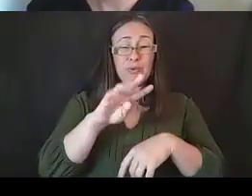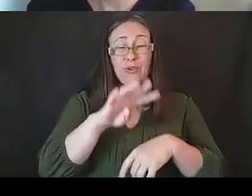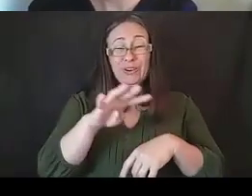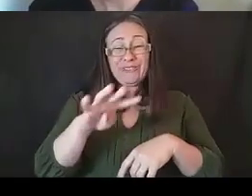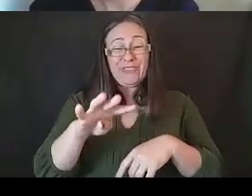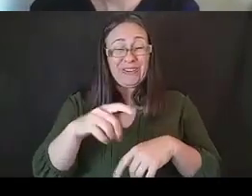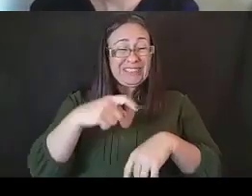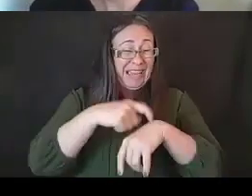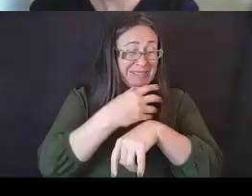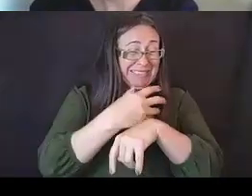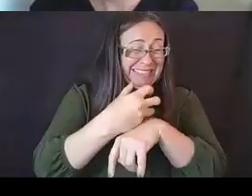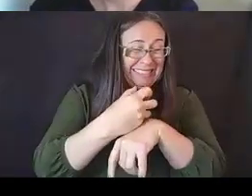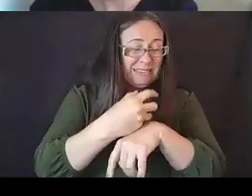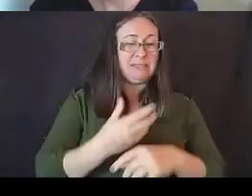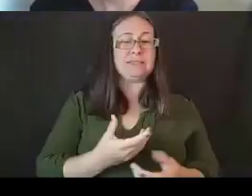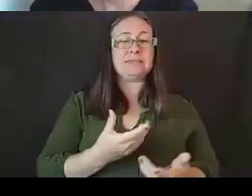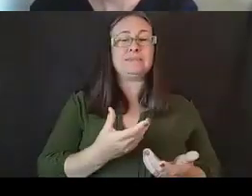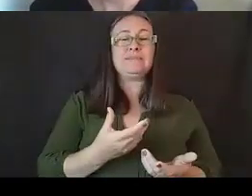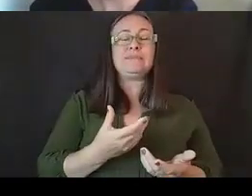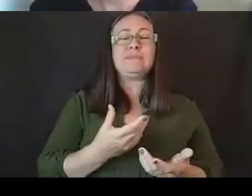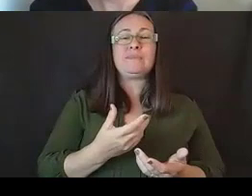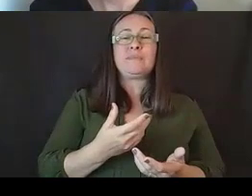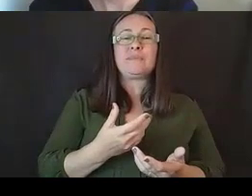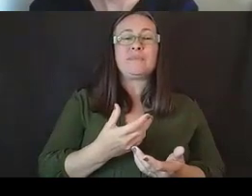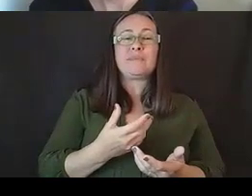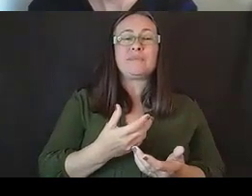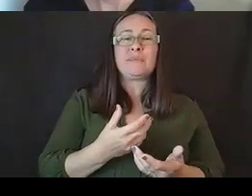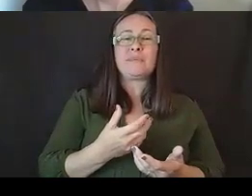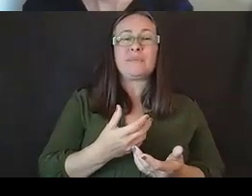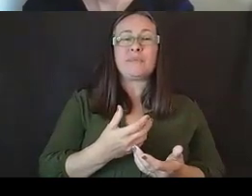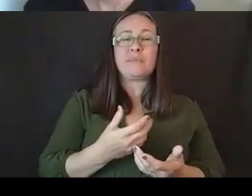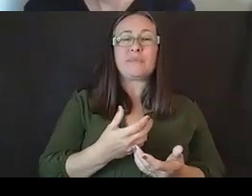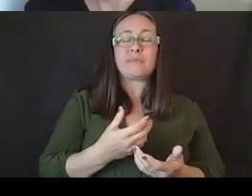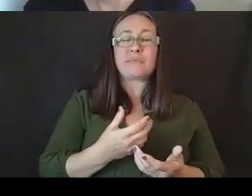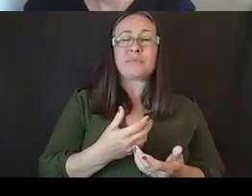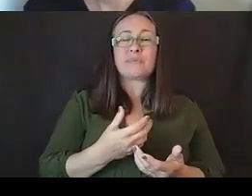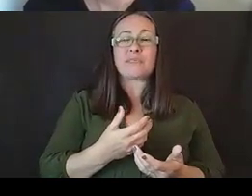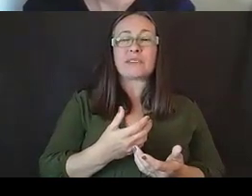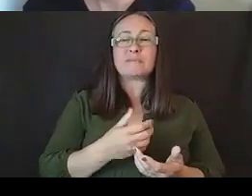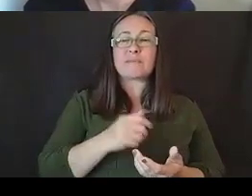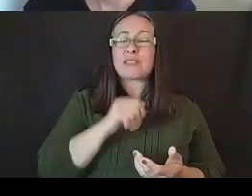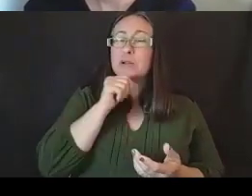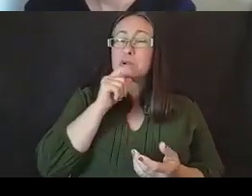that we have time for another question.